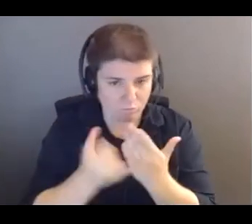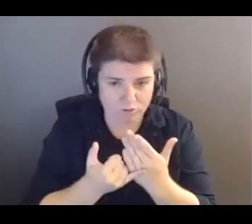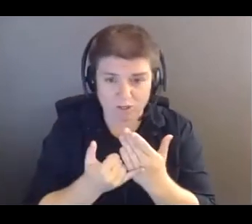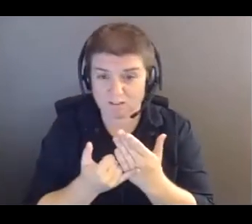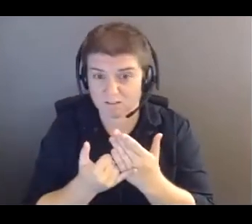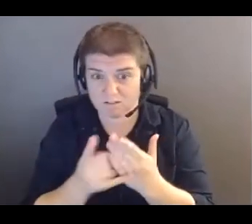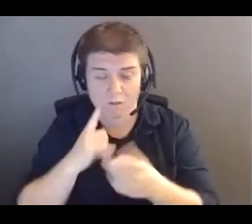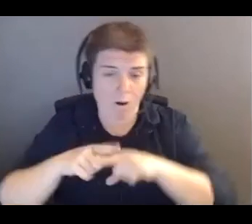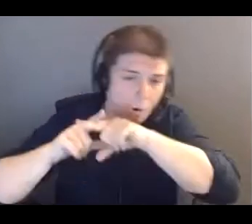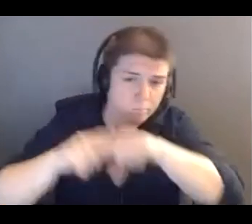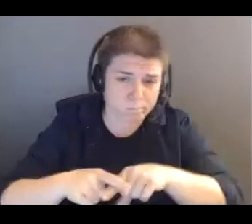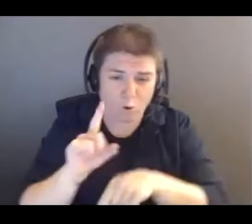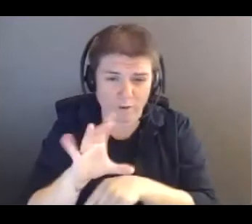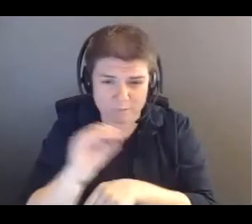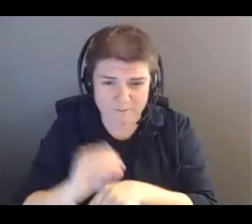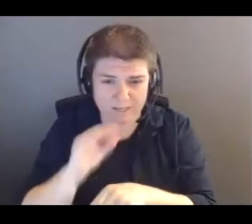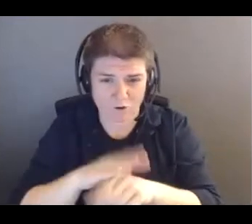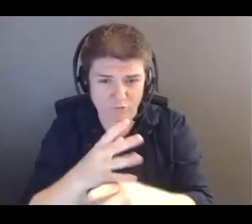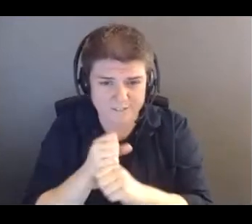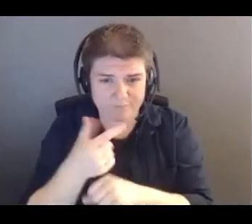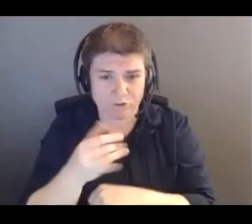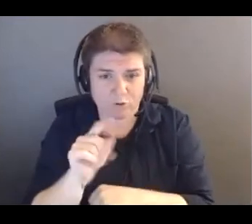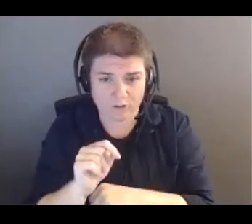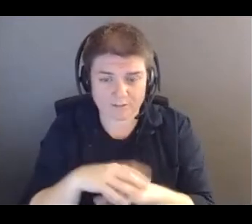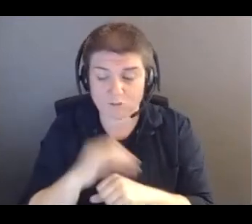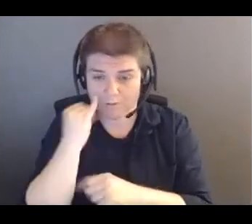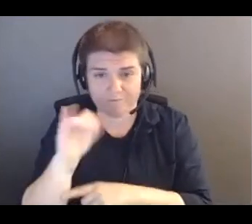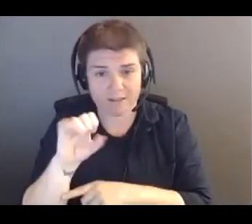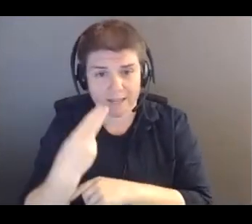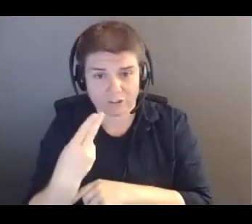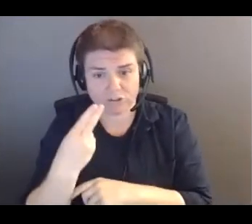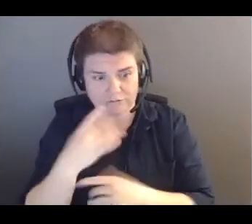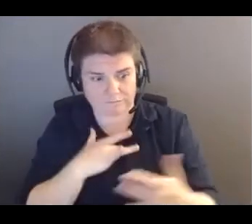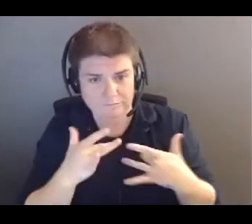on receiving this grant. If cashflow is a concern for you, consider applying for something